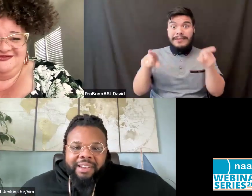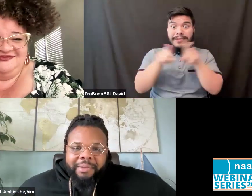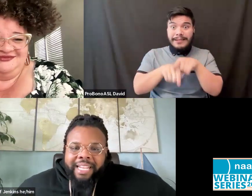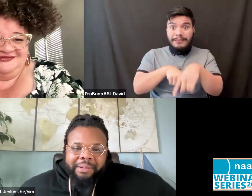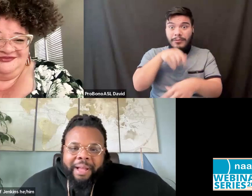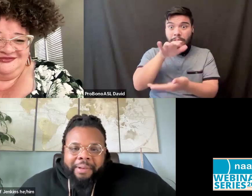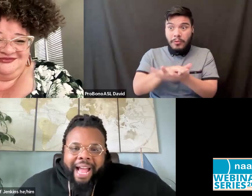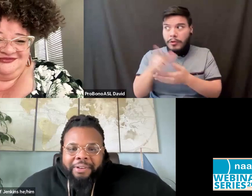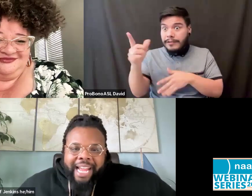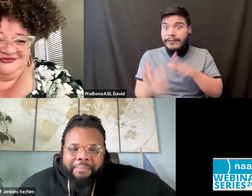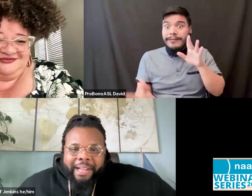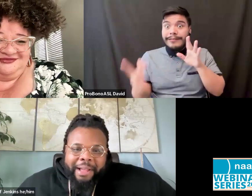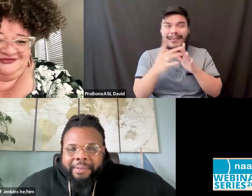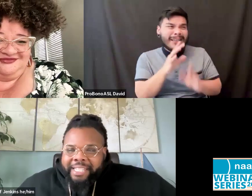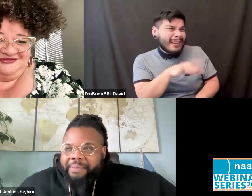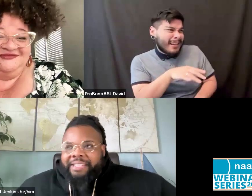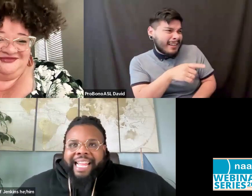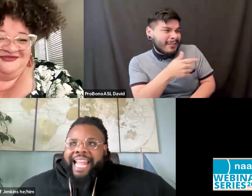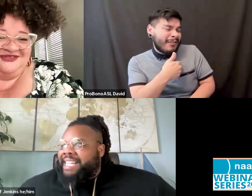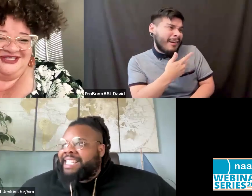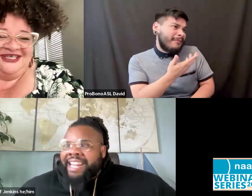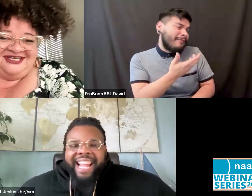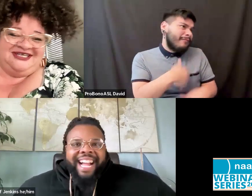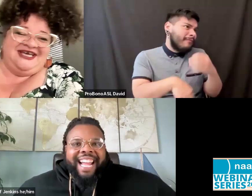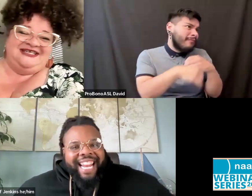You Ulis. So a couple of hours I can pick up or something. I was like, Yes, yes.